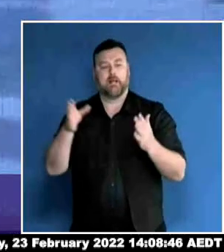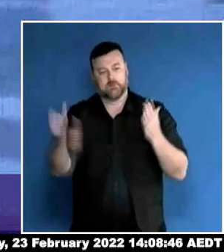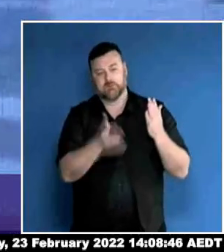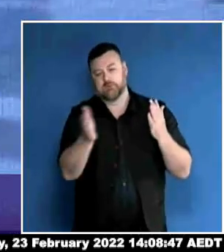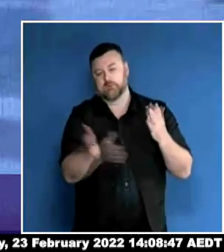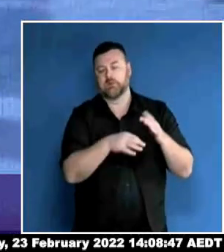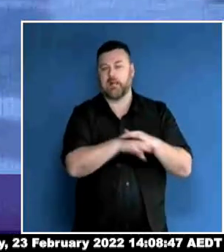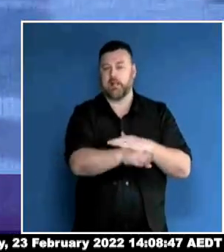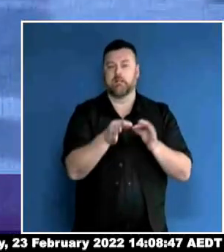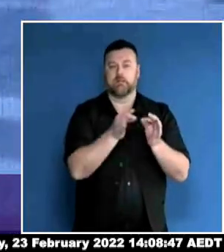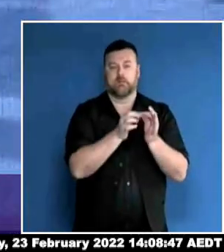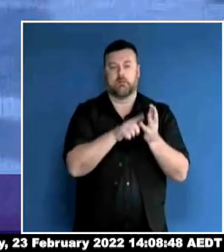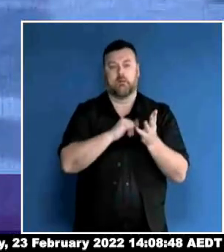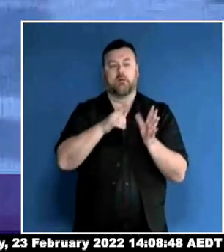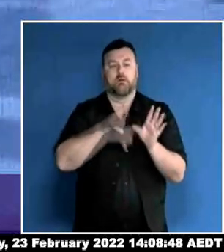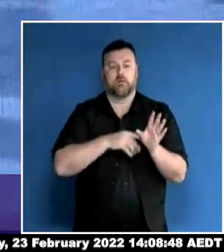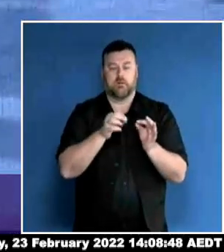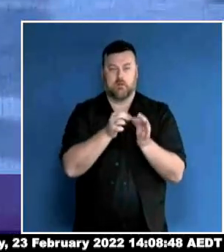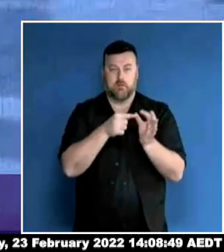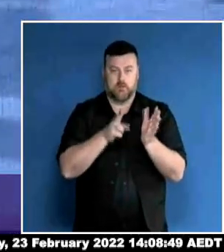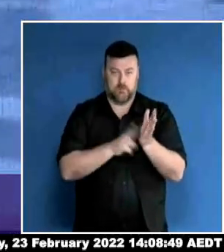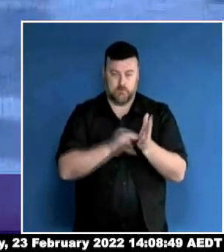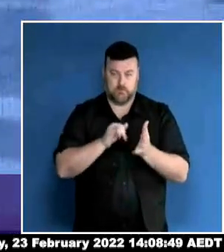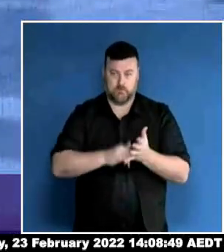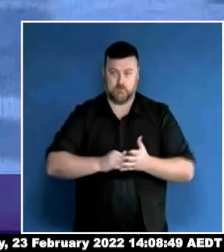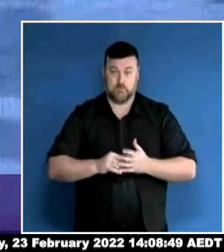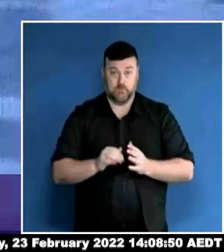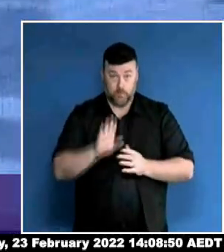Just check, if you need a break at all, let me know. Yes, I'm okay. Just stretching.